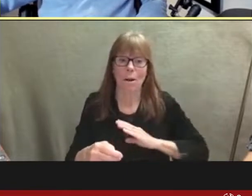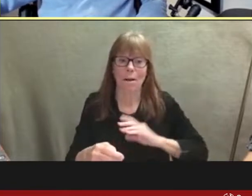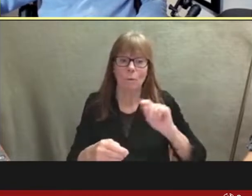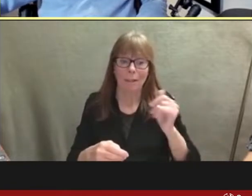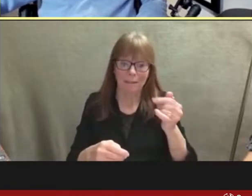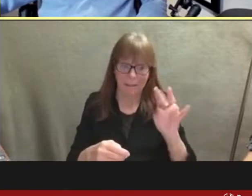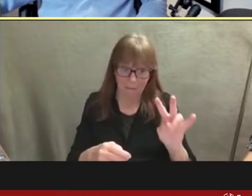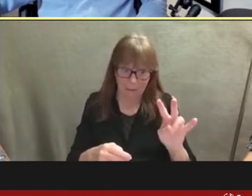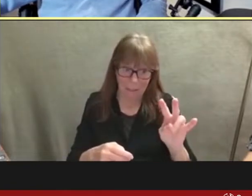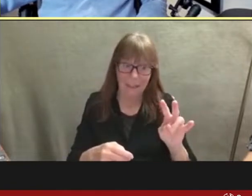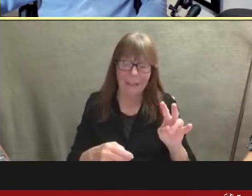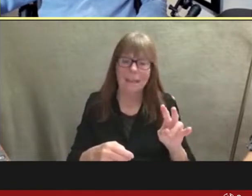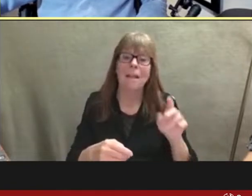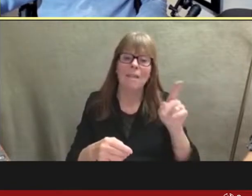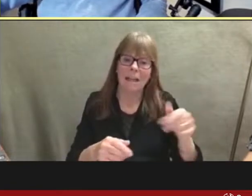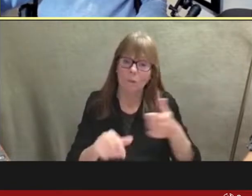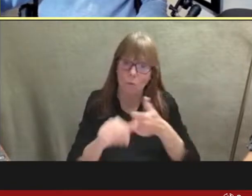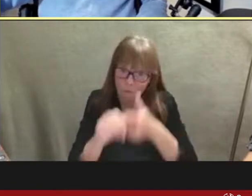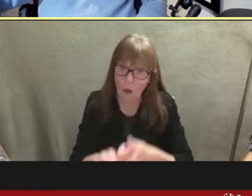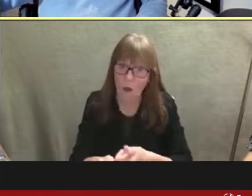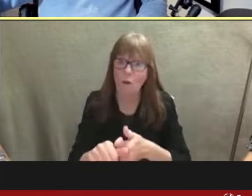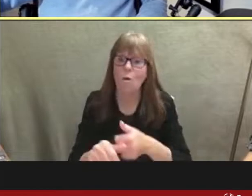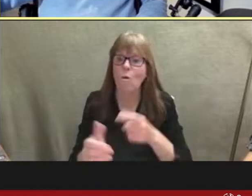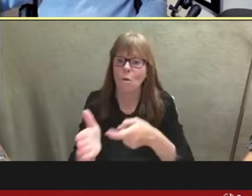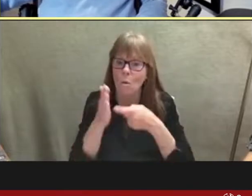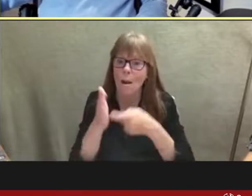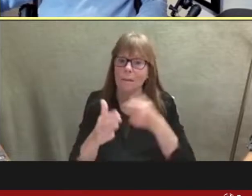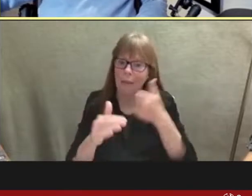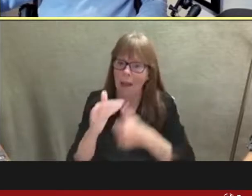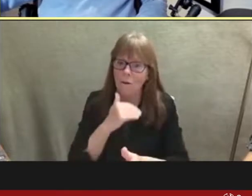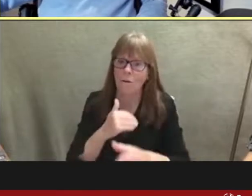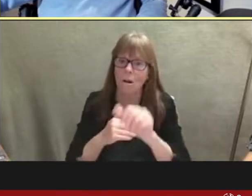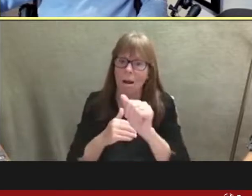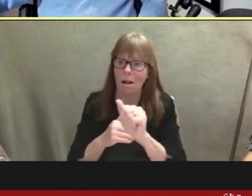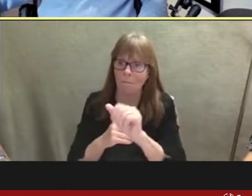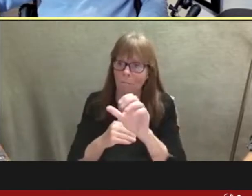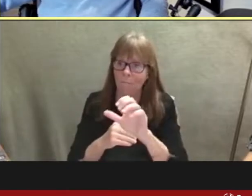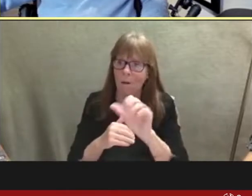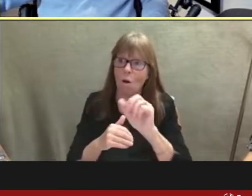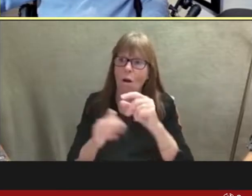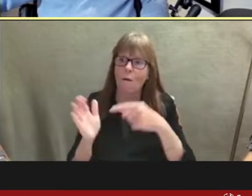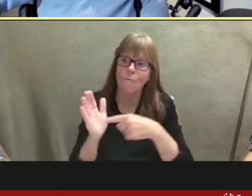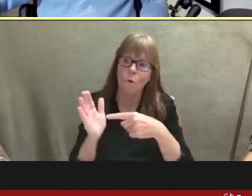under the Affordable Care Act. The standards that provide for height-adjustable examination tables,